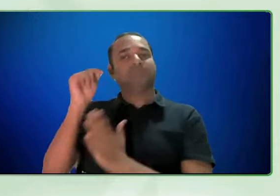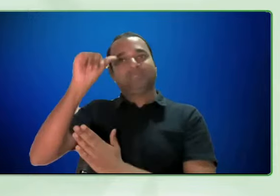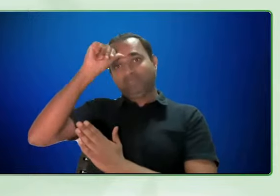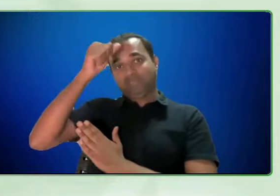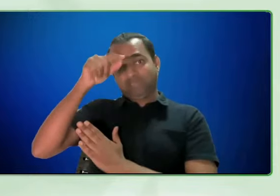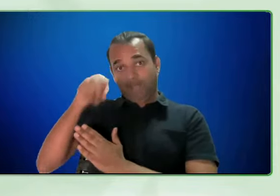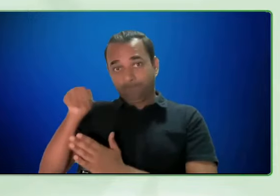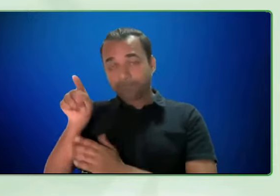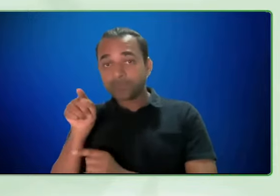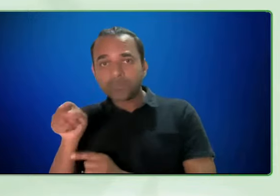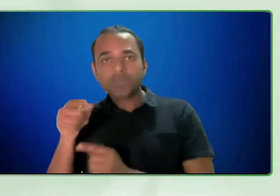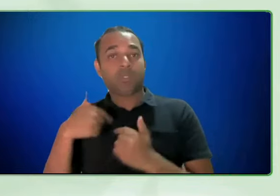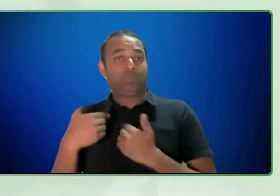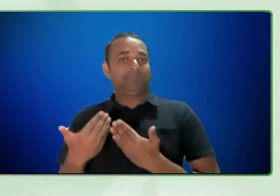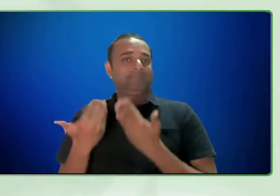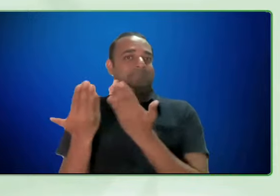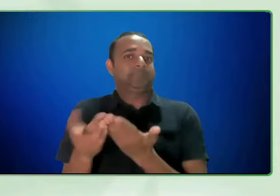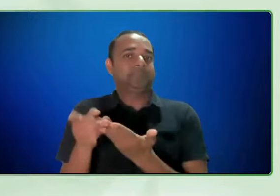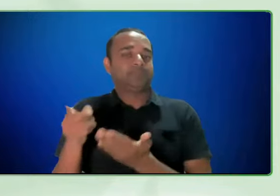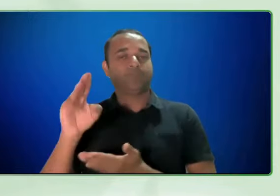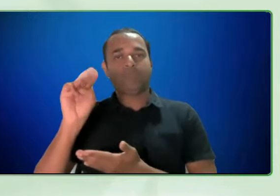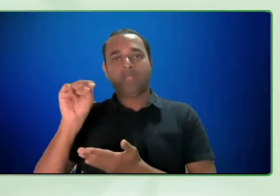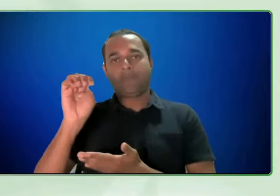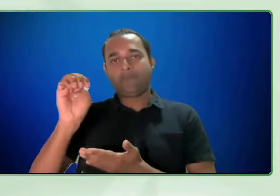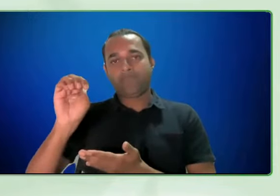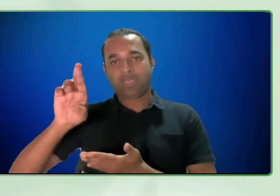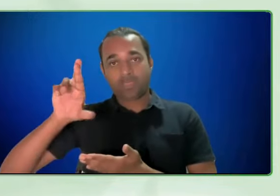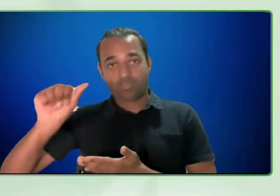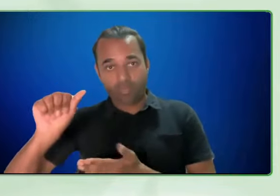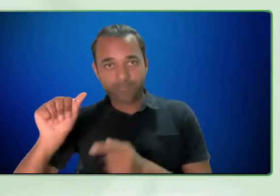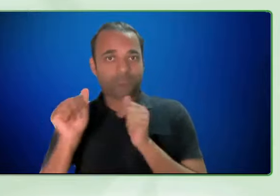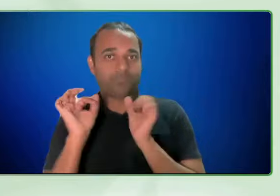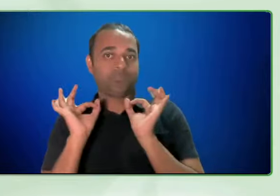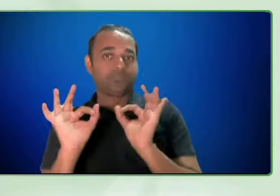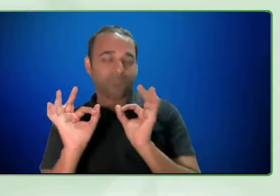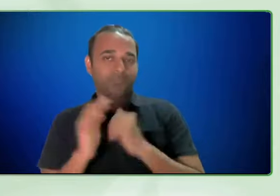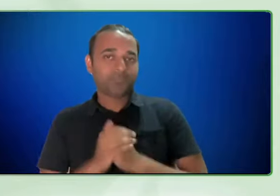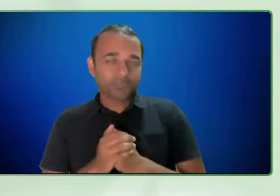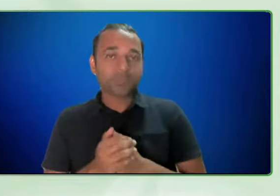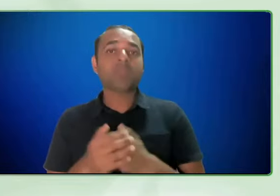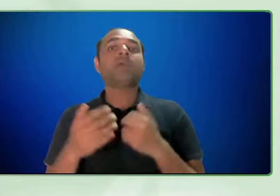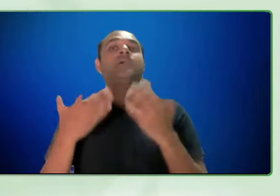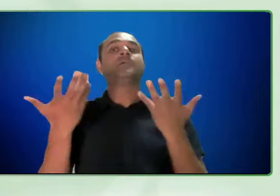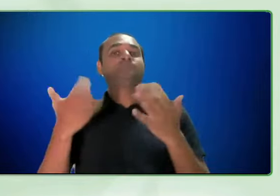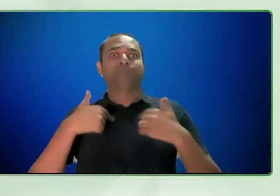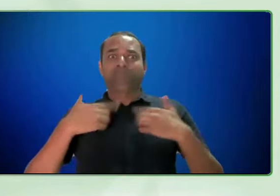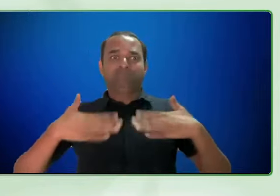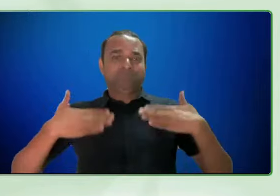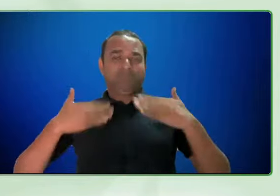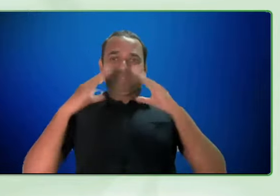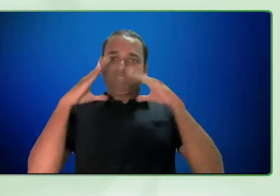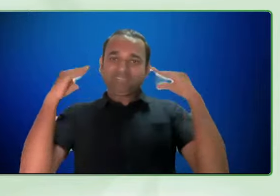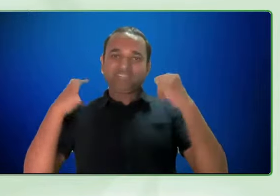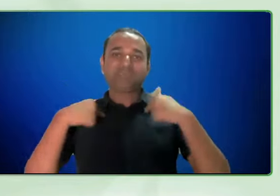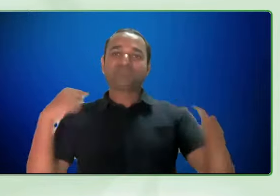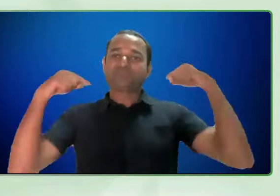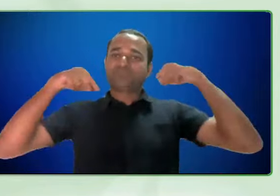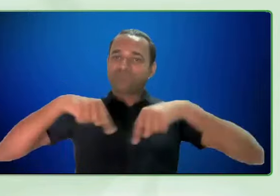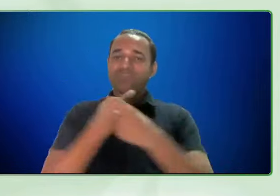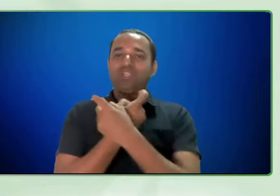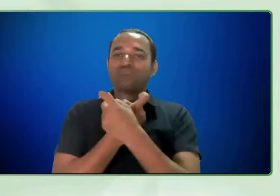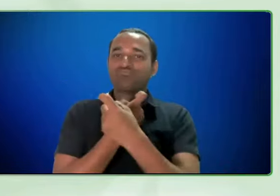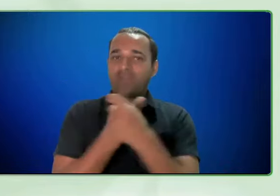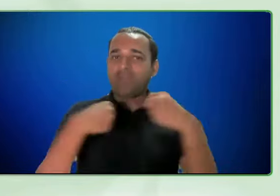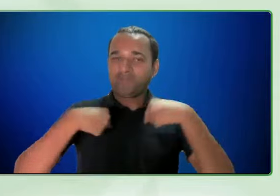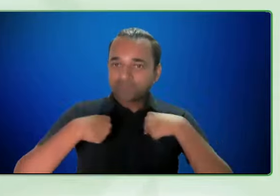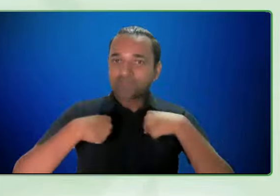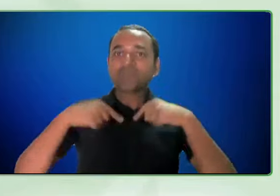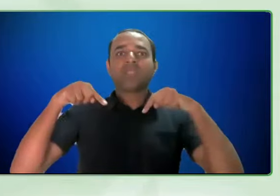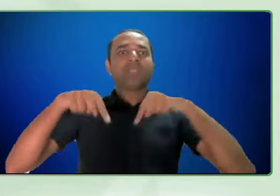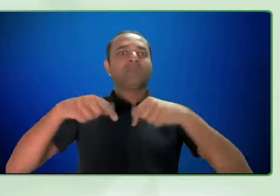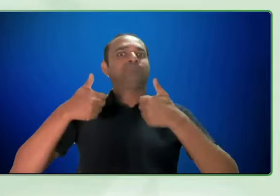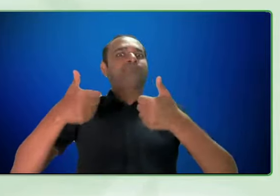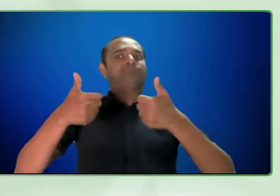Project. My first question to you is last September we had the first Zero Project India